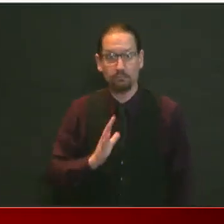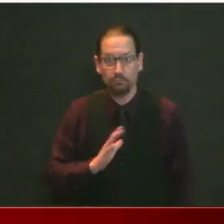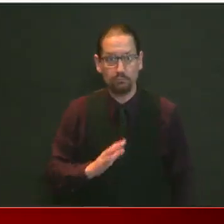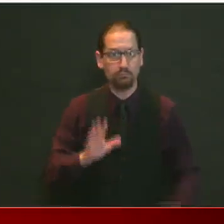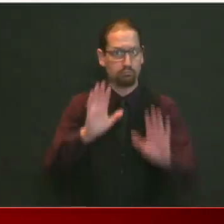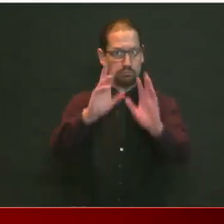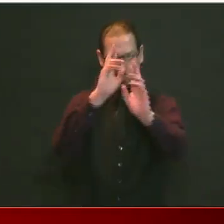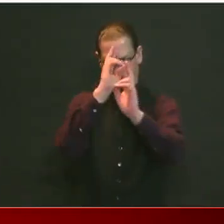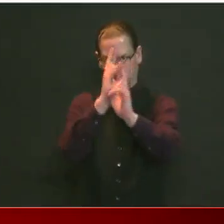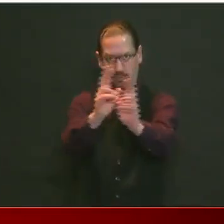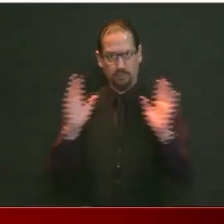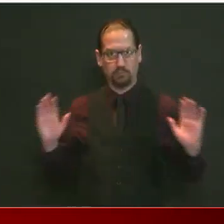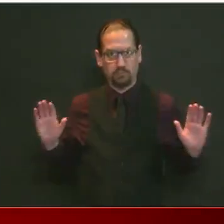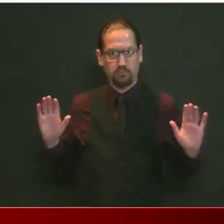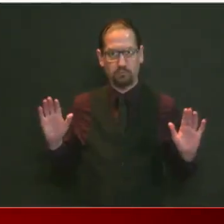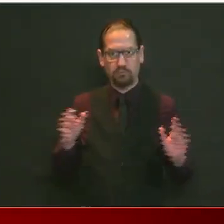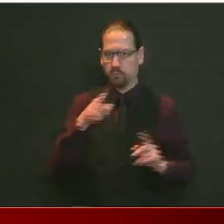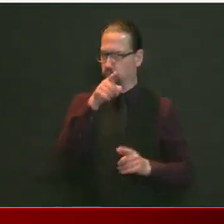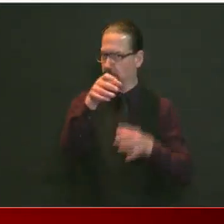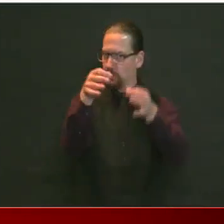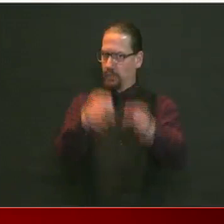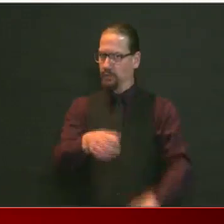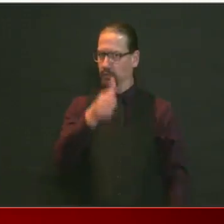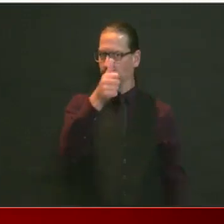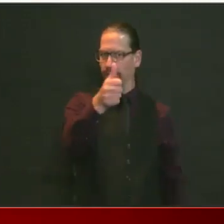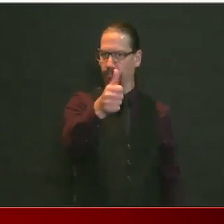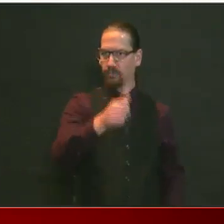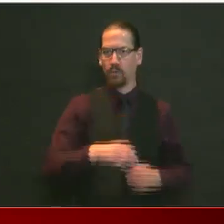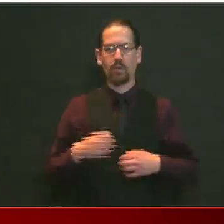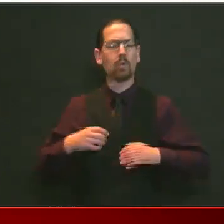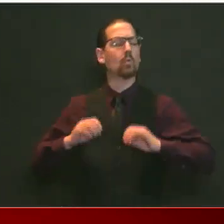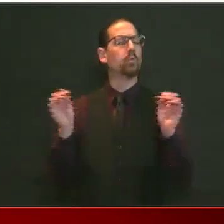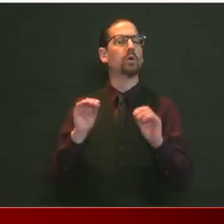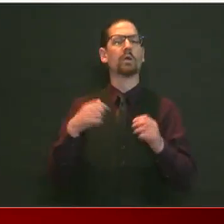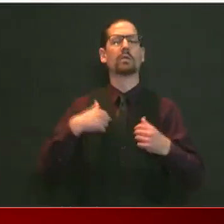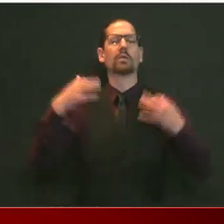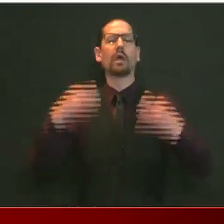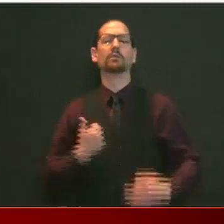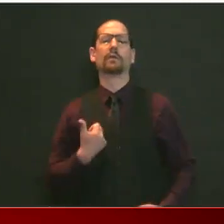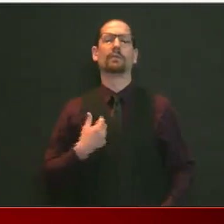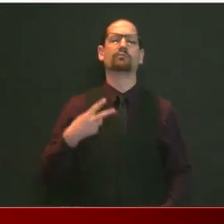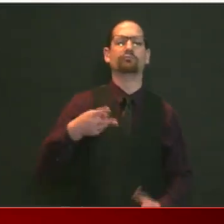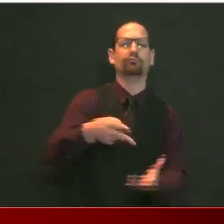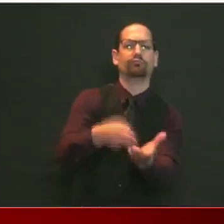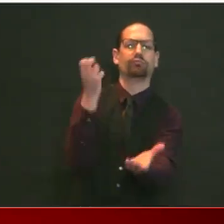SO THERE IS NO ENGAGEMENT OR PULLING OF ANYONE'S CONTACTS FROM THEIR OWN PHONE CONNECTED